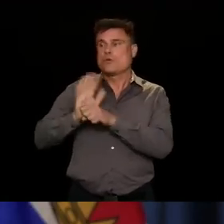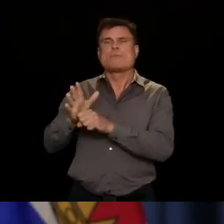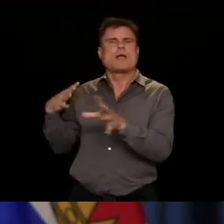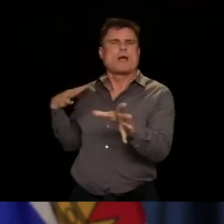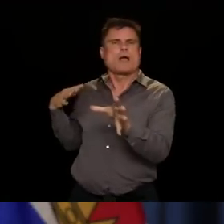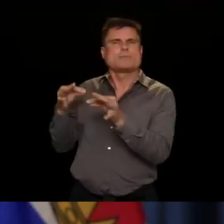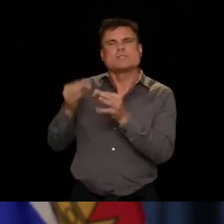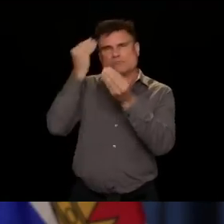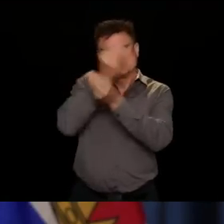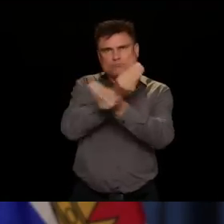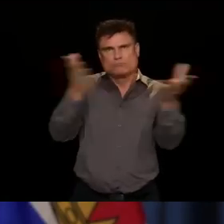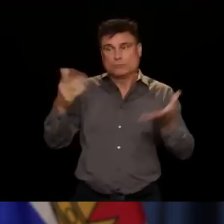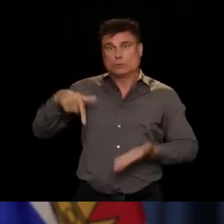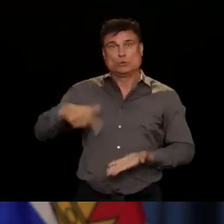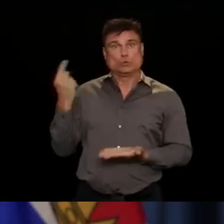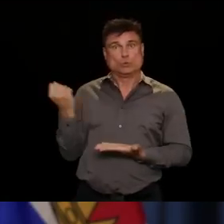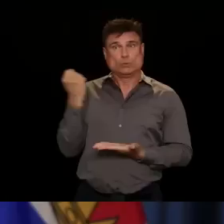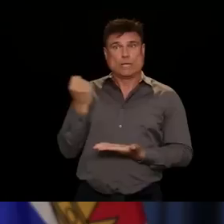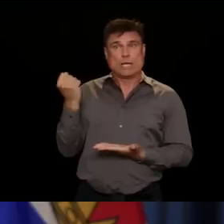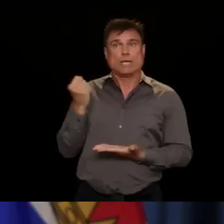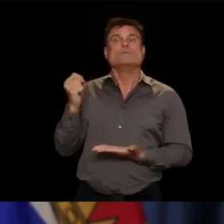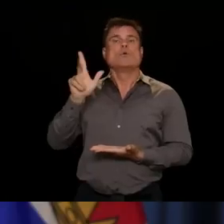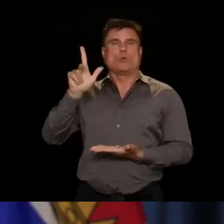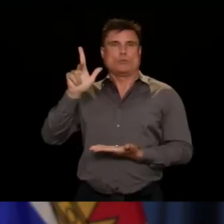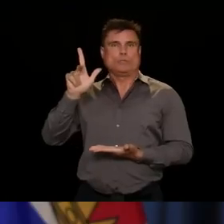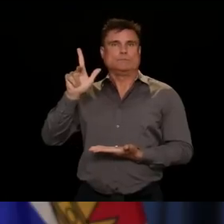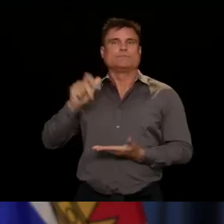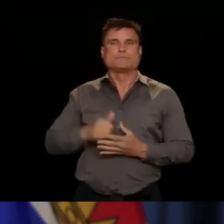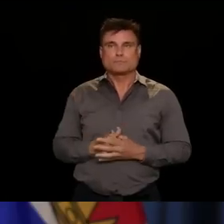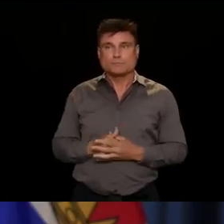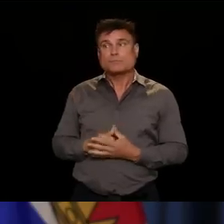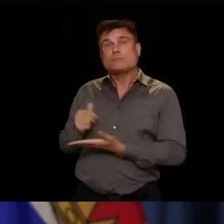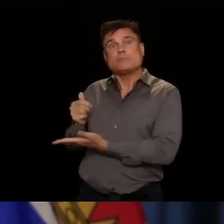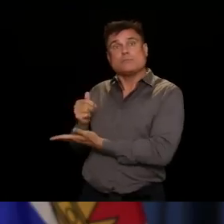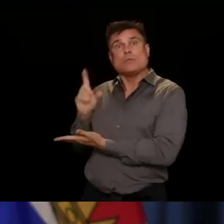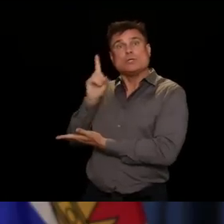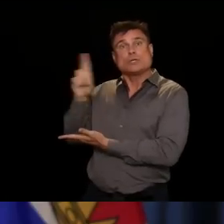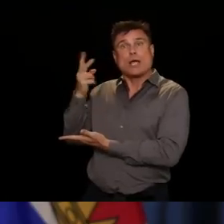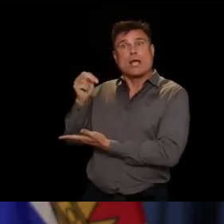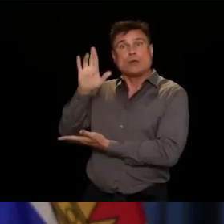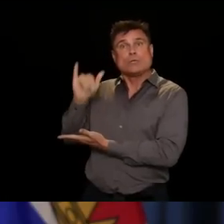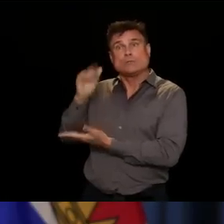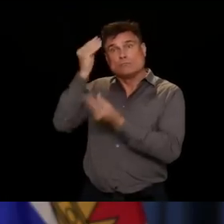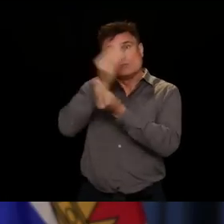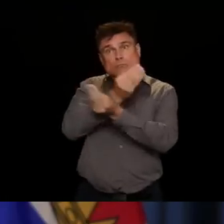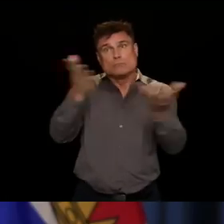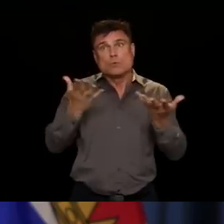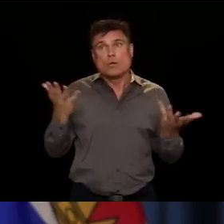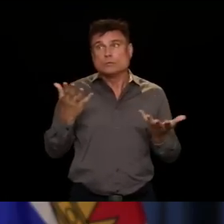Dr Henry was telling me that this is our 100th media briefing, that is quite a few.